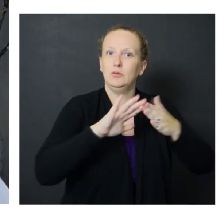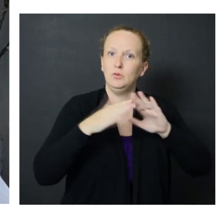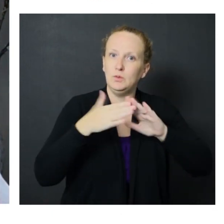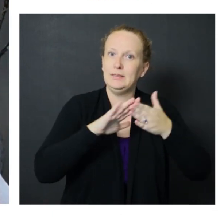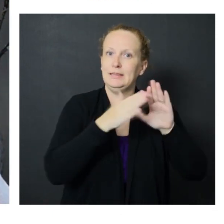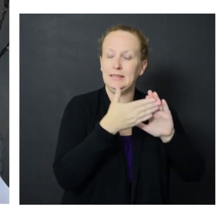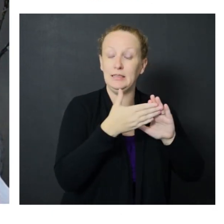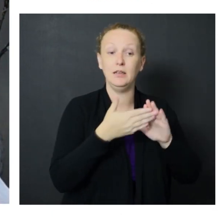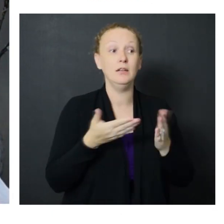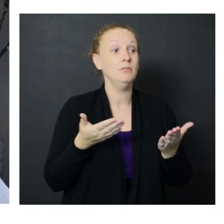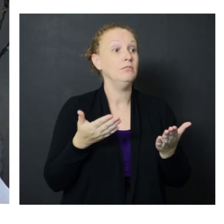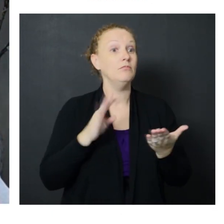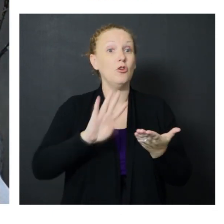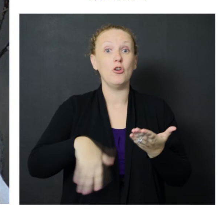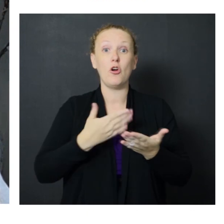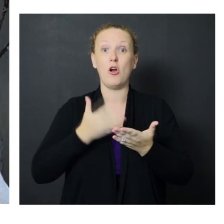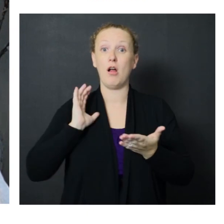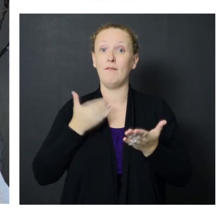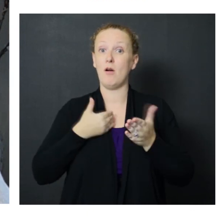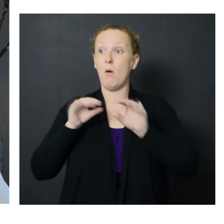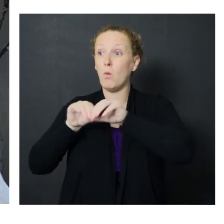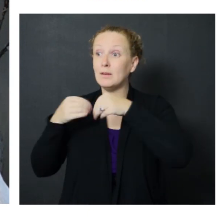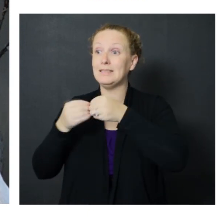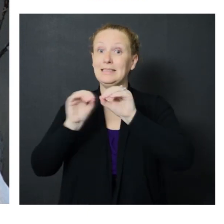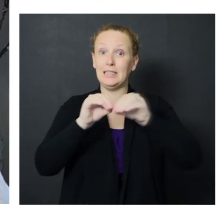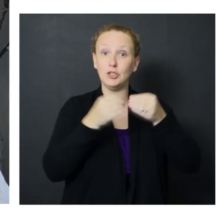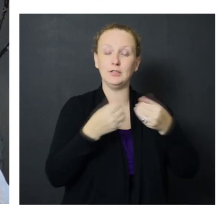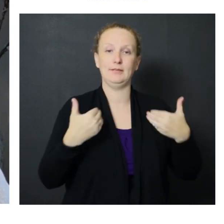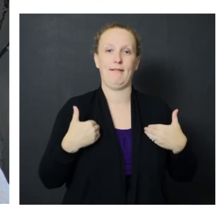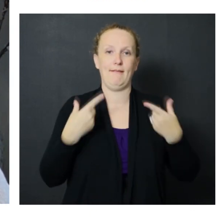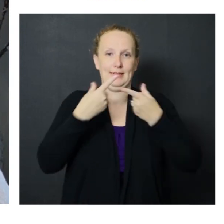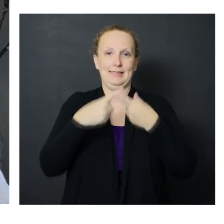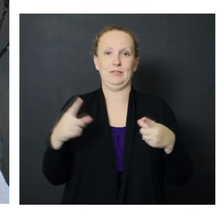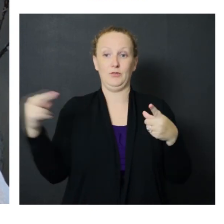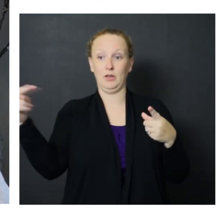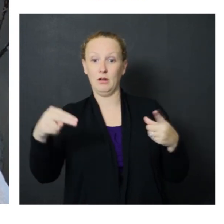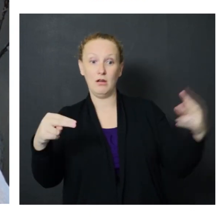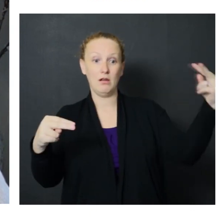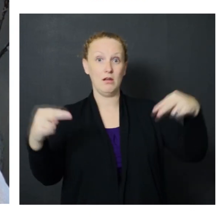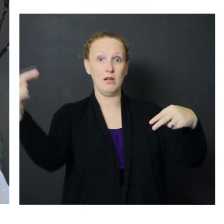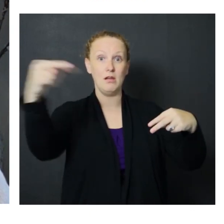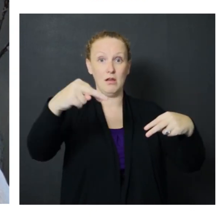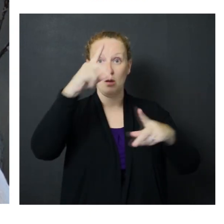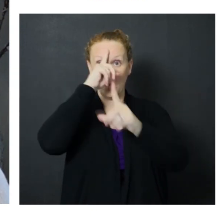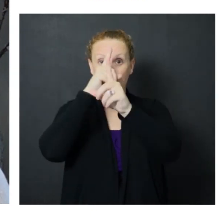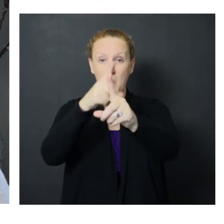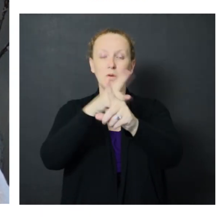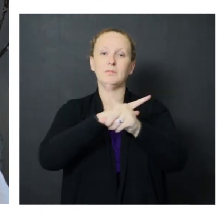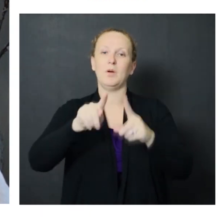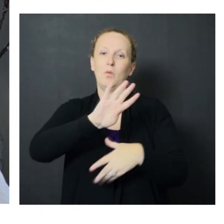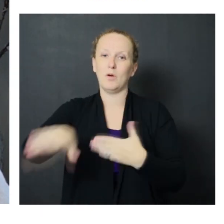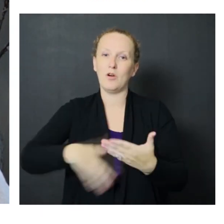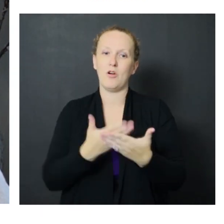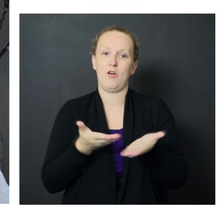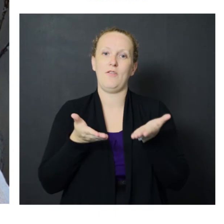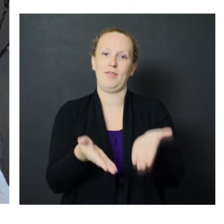Yes, you may have different interests and different angles, but we all want to achieve the same thing. Thank you. Thank you very much.